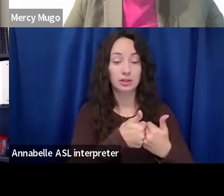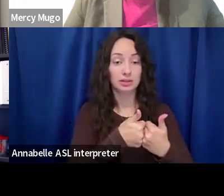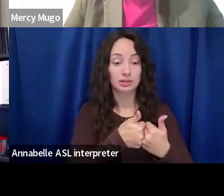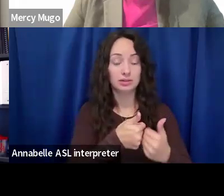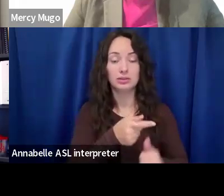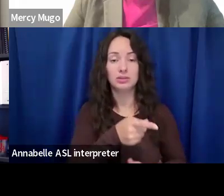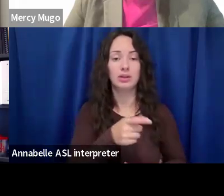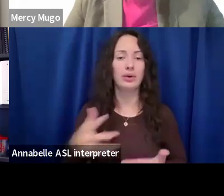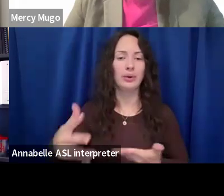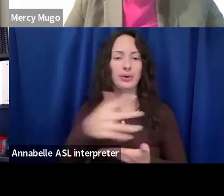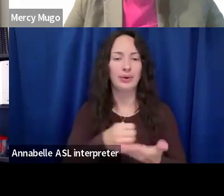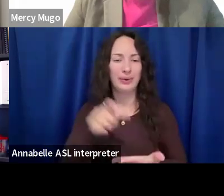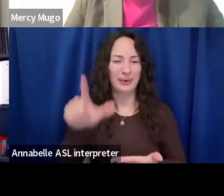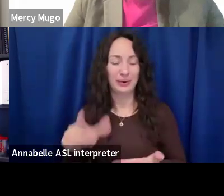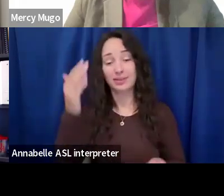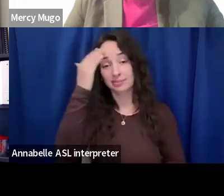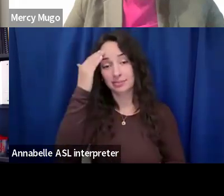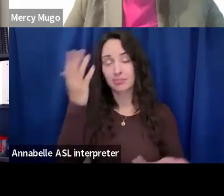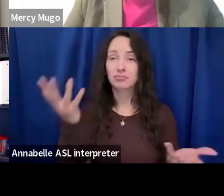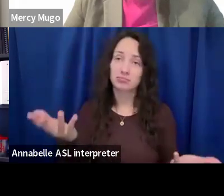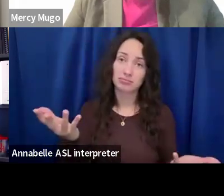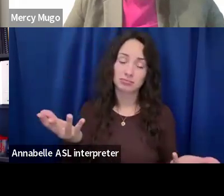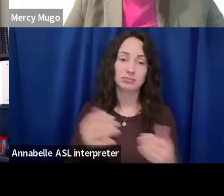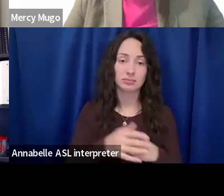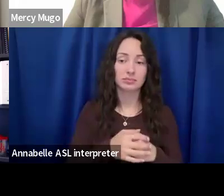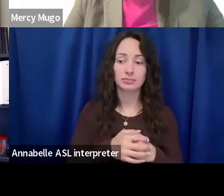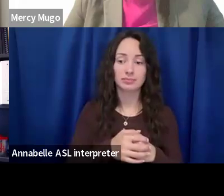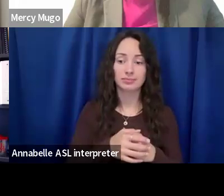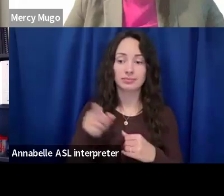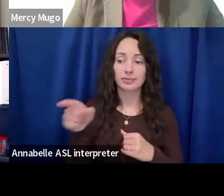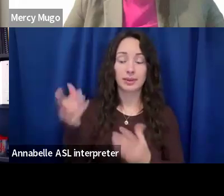With the economy you have students who think they are low income but they are not.